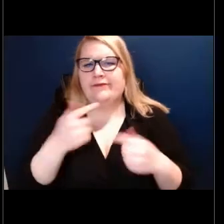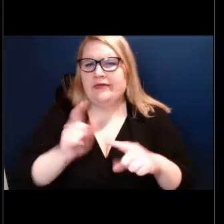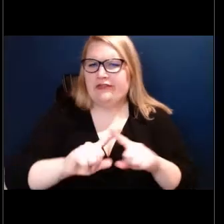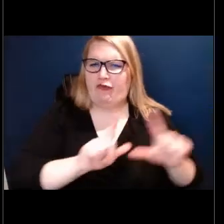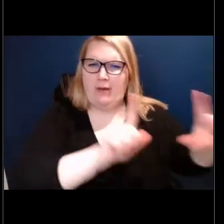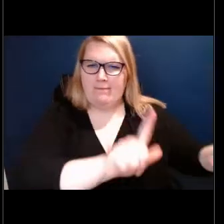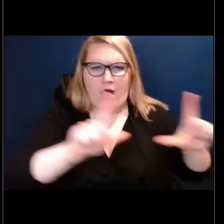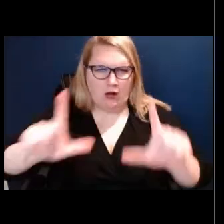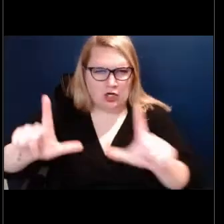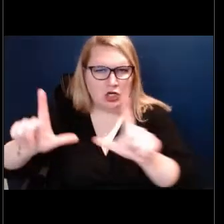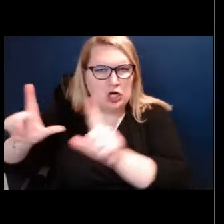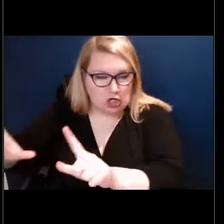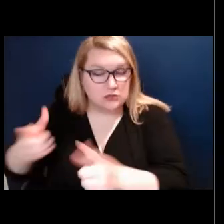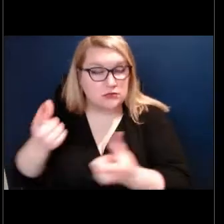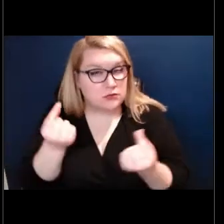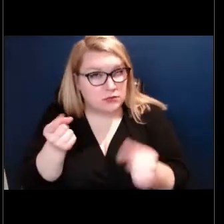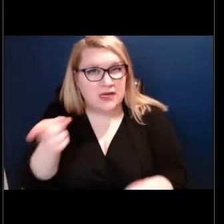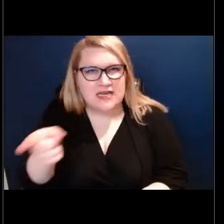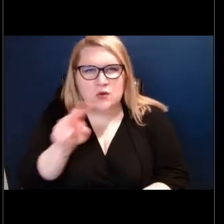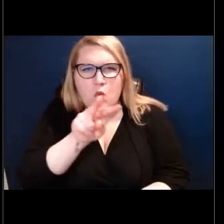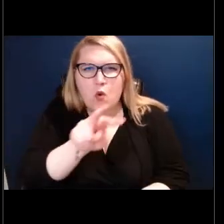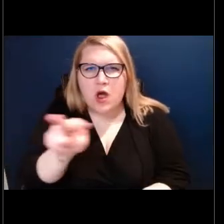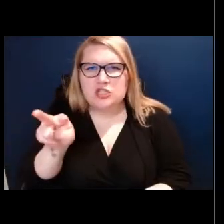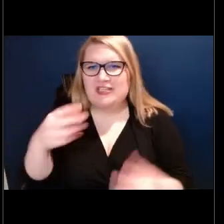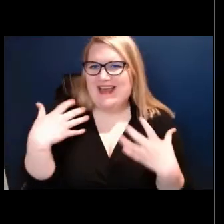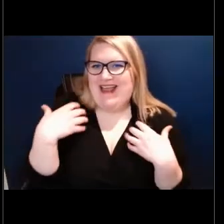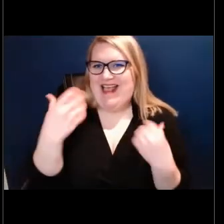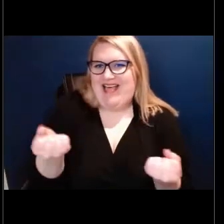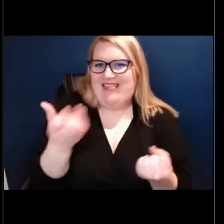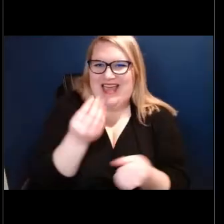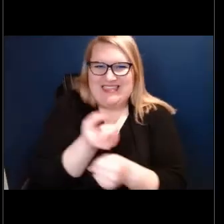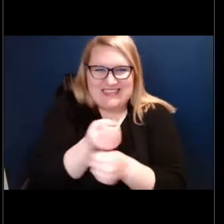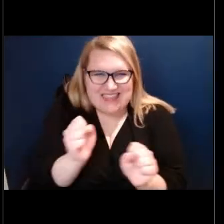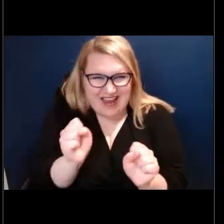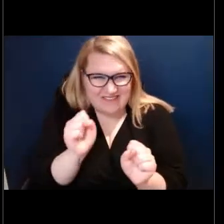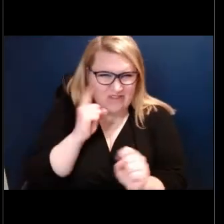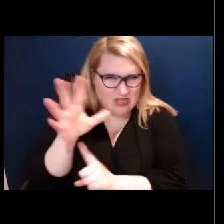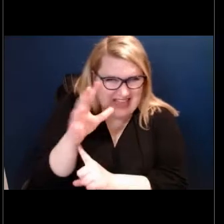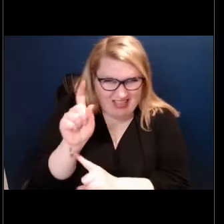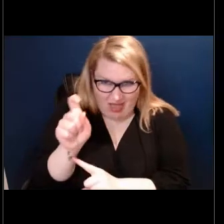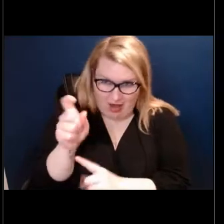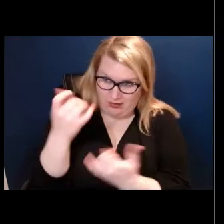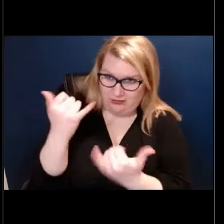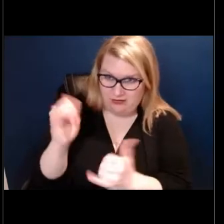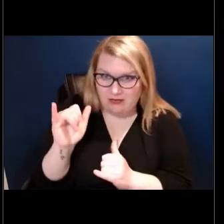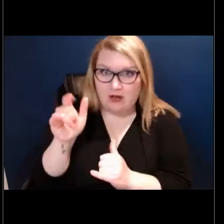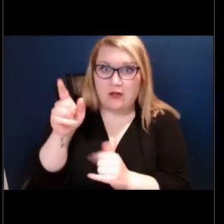And what he's doing is he's watching the health and safety of the satellite when it's in view of the satellite antenna.